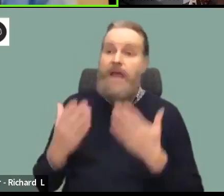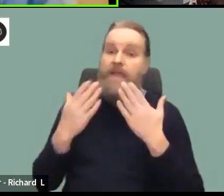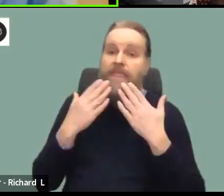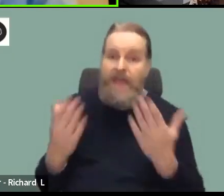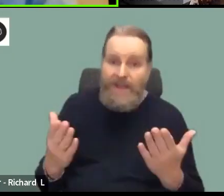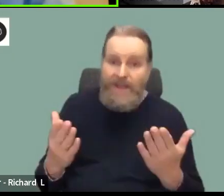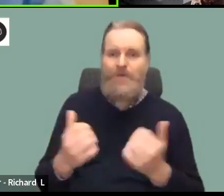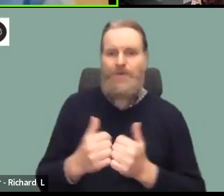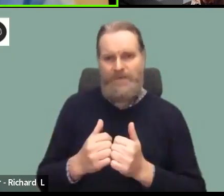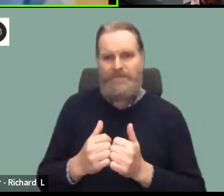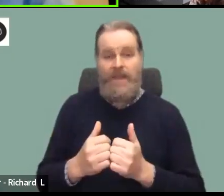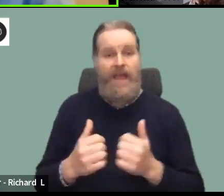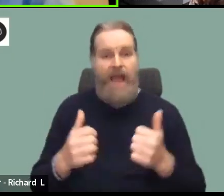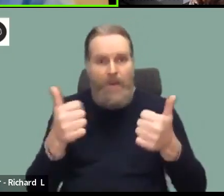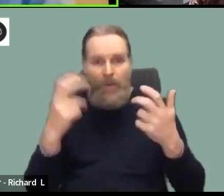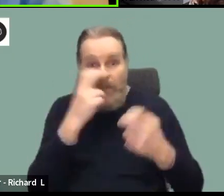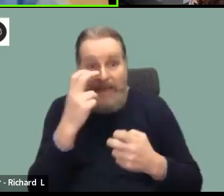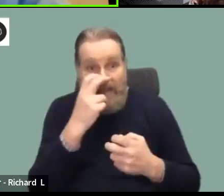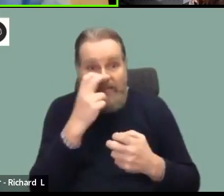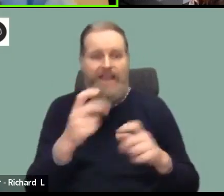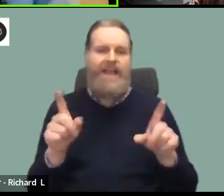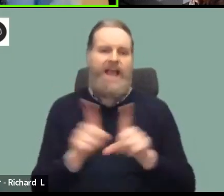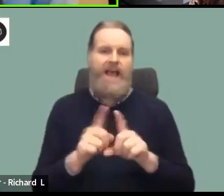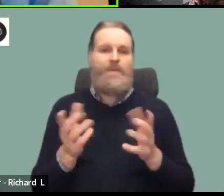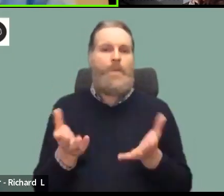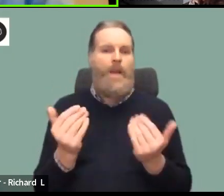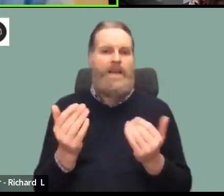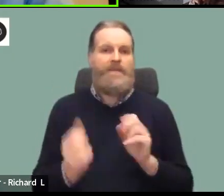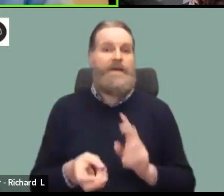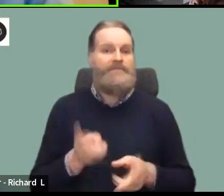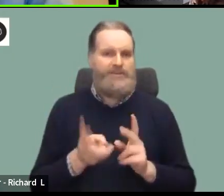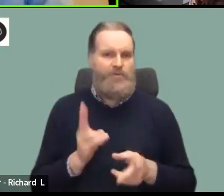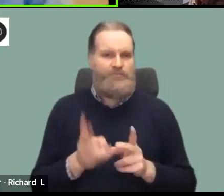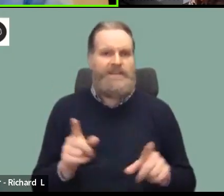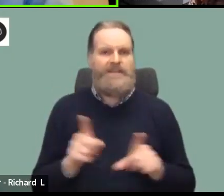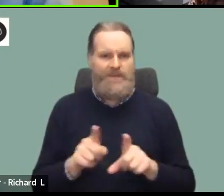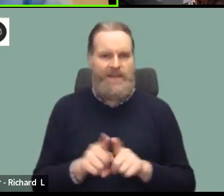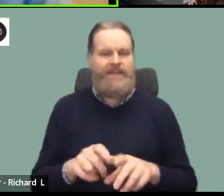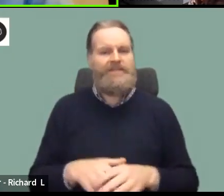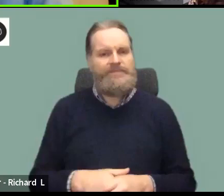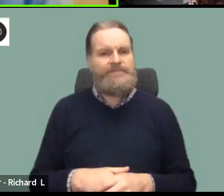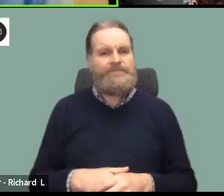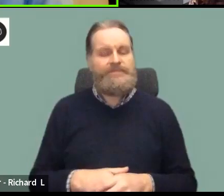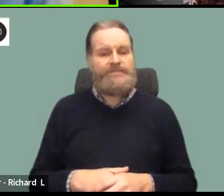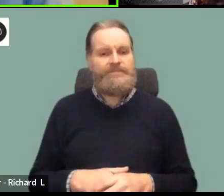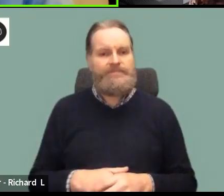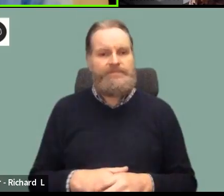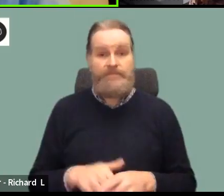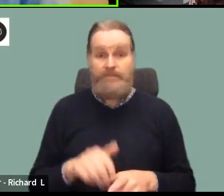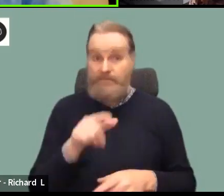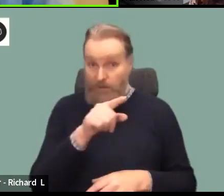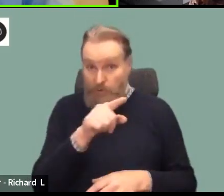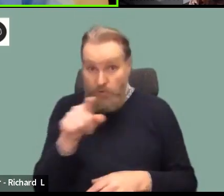Well thanks very much. from, and good evening to everybody and particularly Welcome to richard. Can I welcome everyone who's